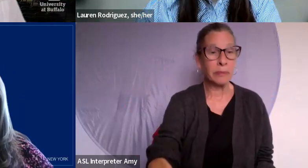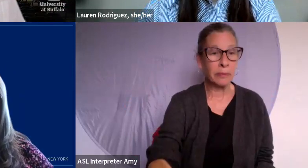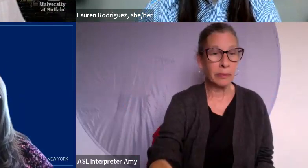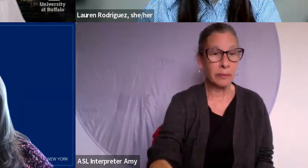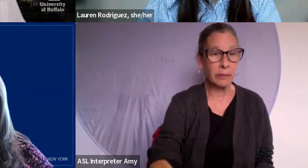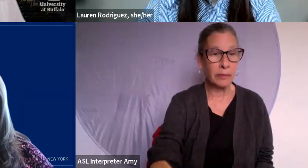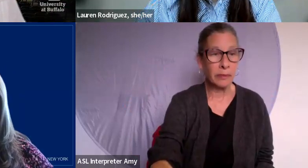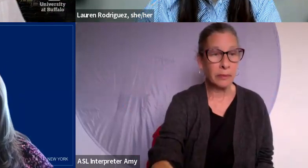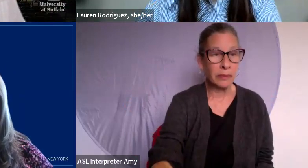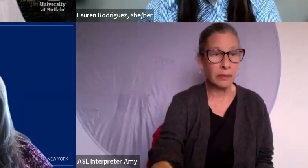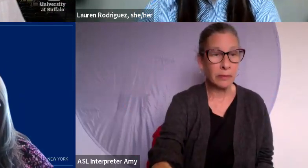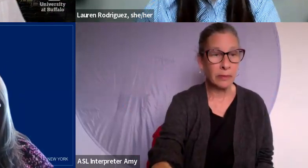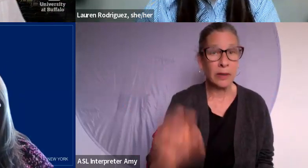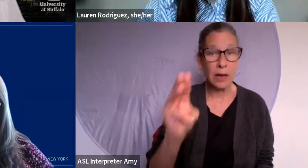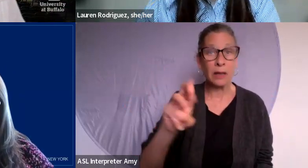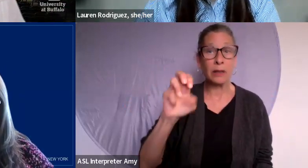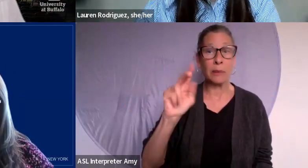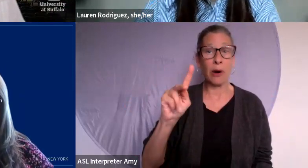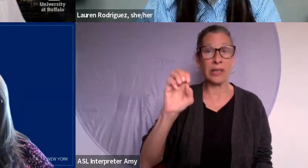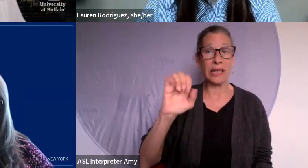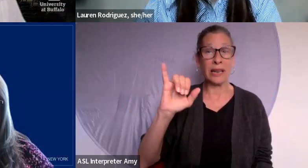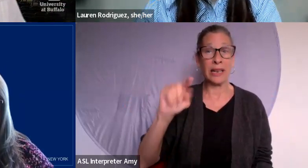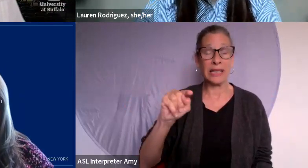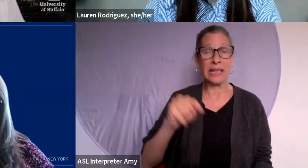EIT accessibility consultant. Because we are currently without